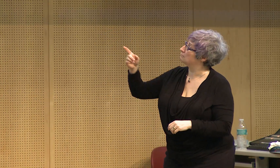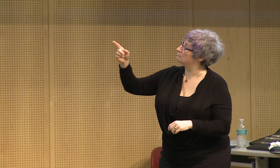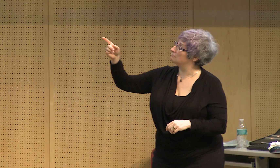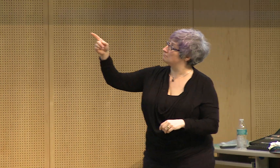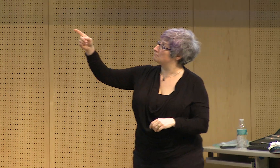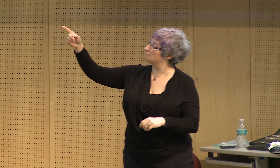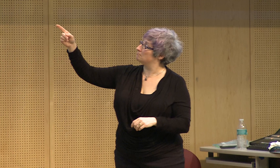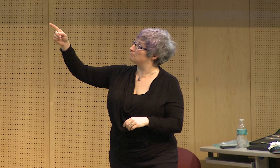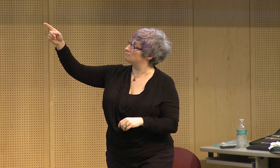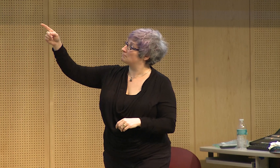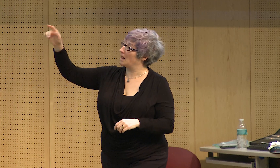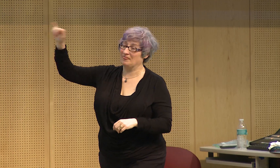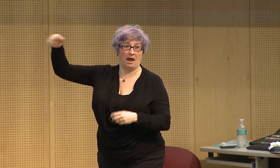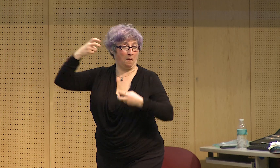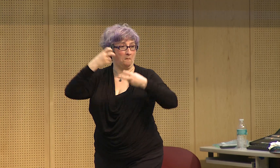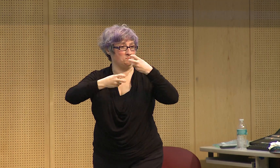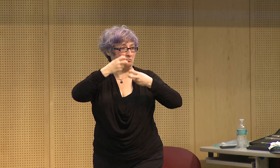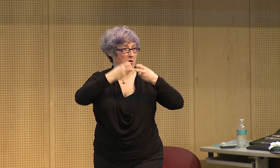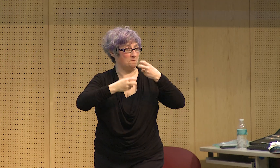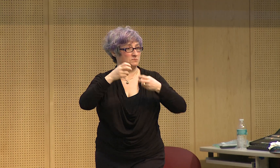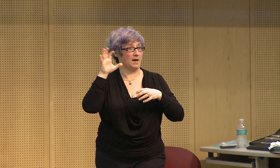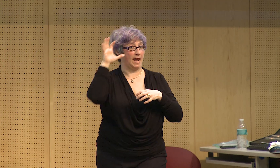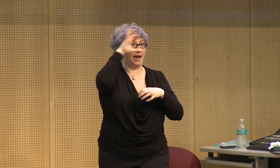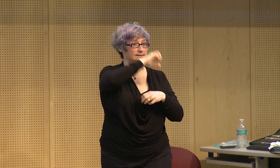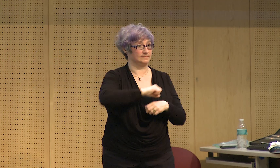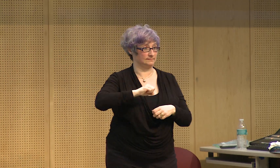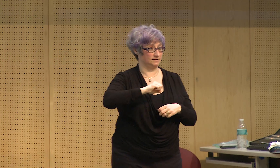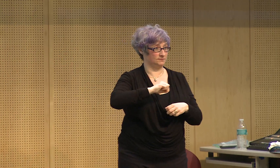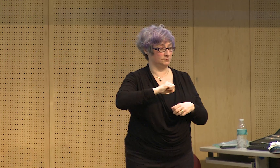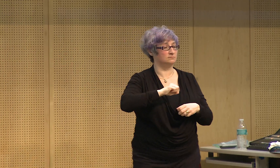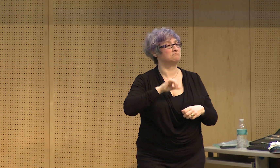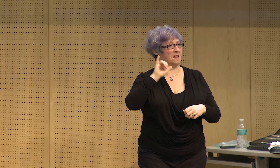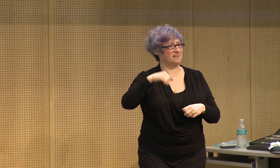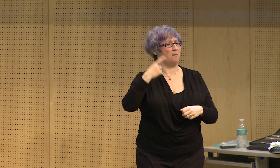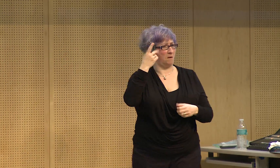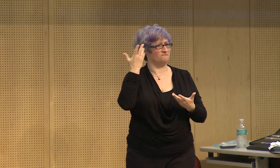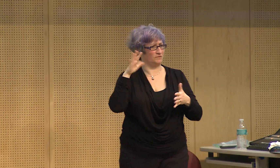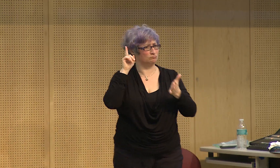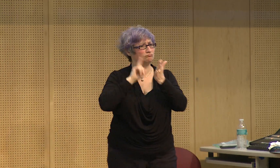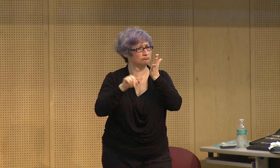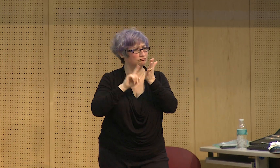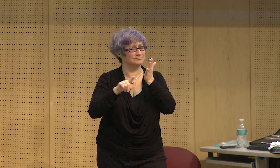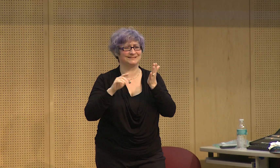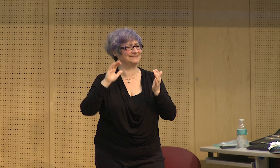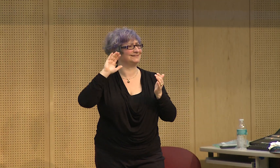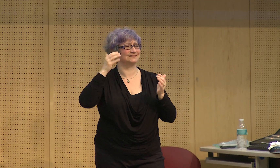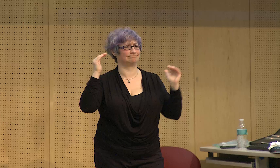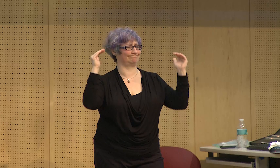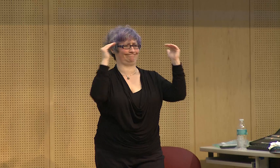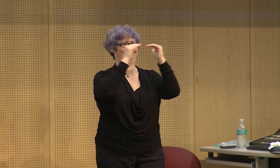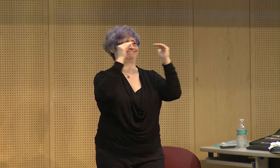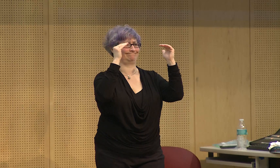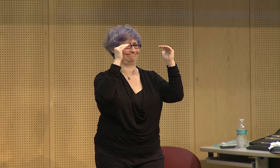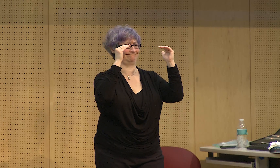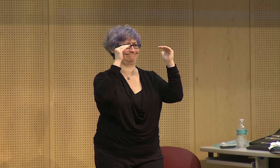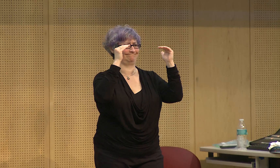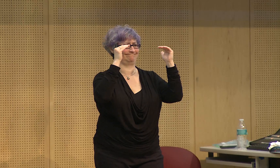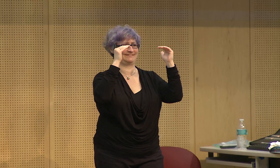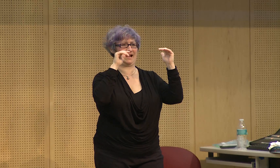why we thought that the gap could have come about. Problems with estimation, for example. That has been researched,